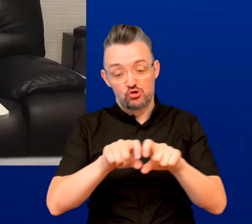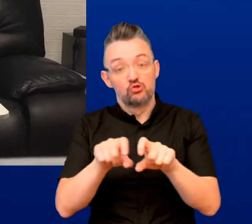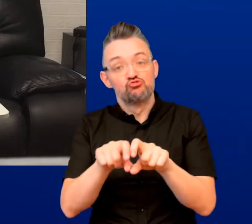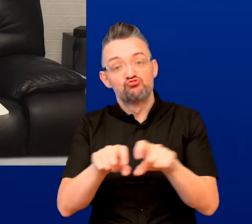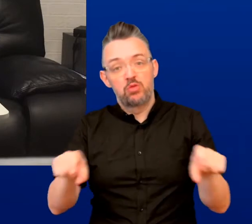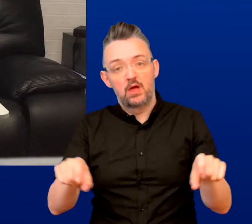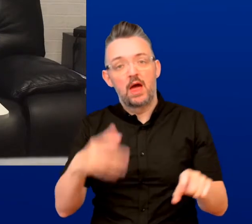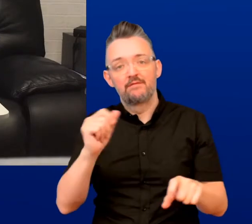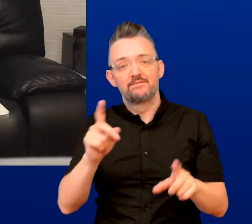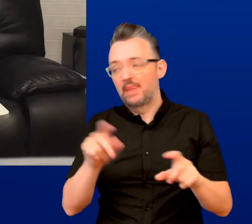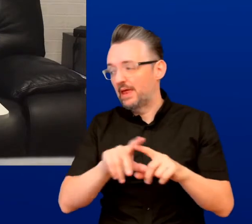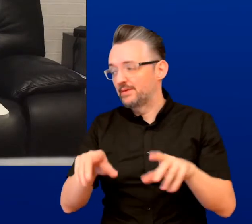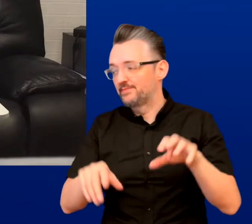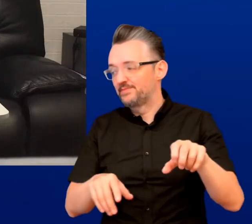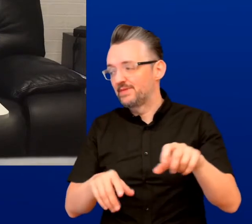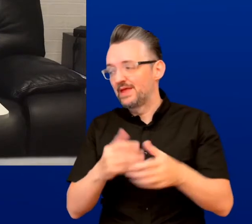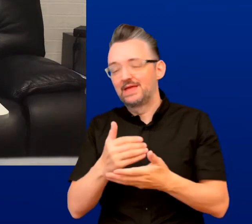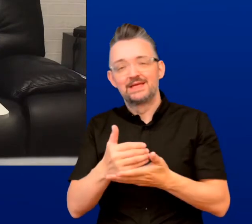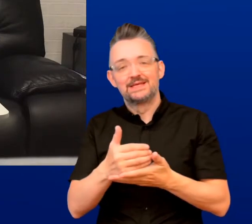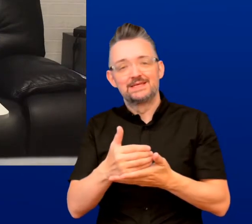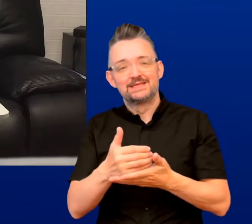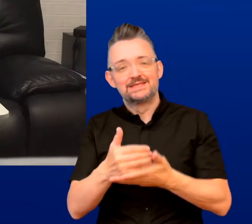safety ruler which is like a double U shape.